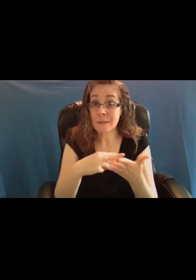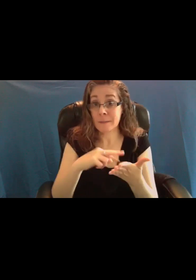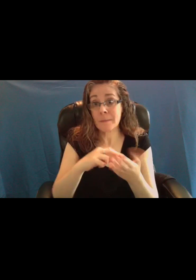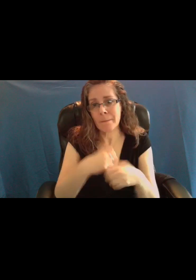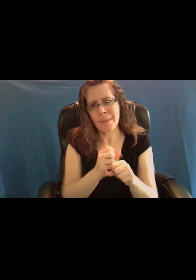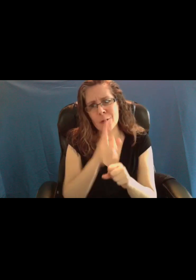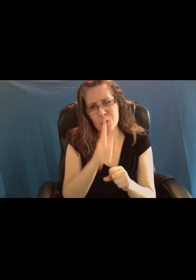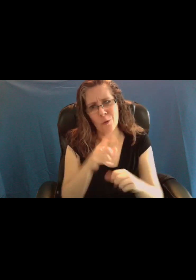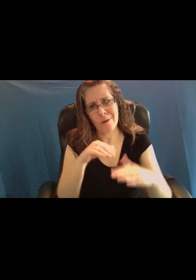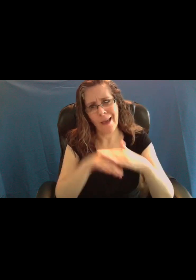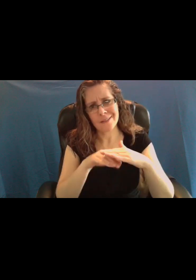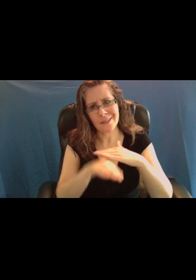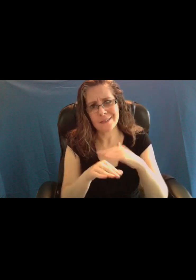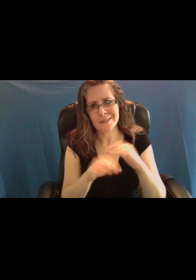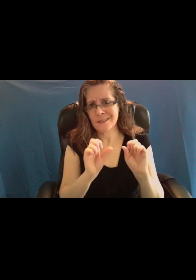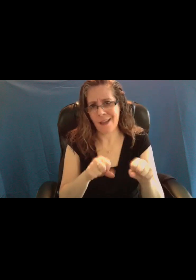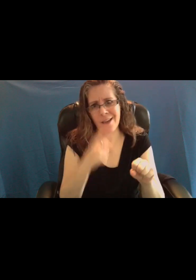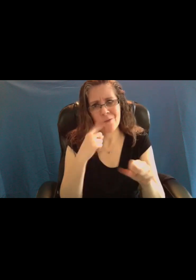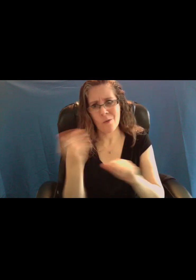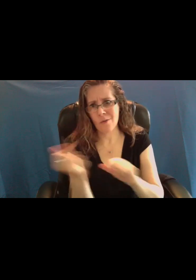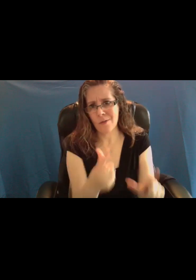completed, we are putting out a guidance document that gives